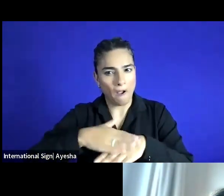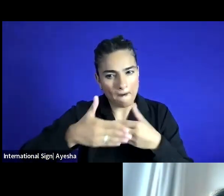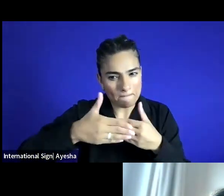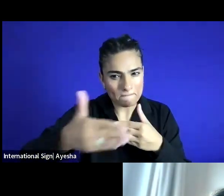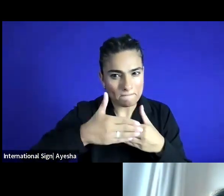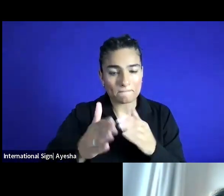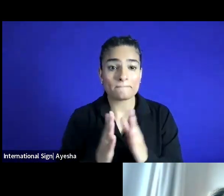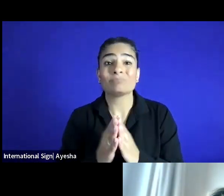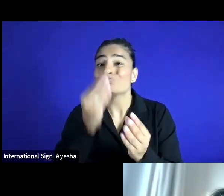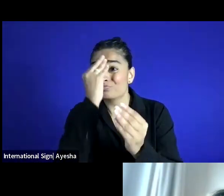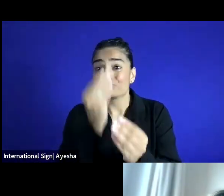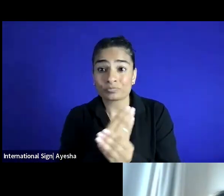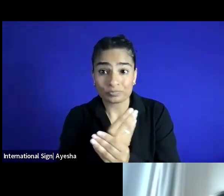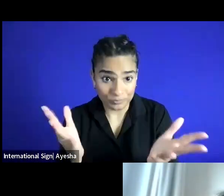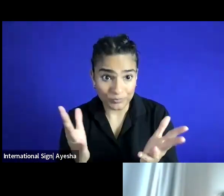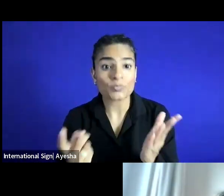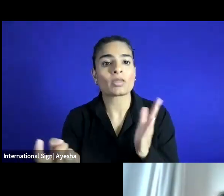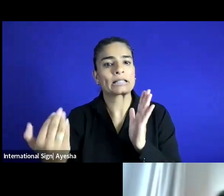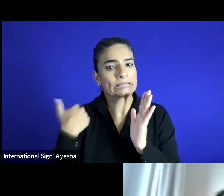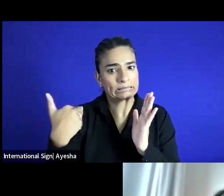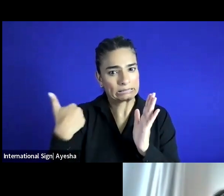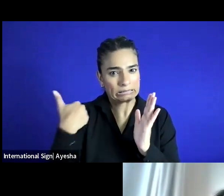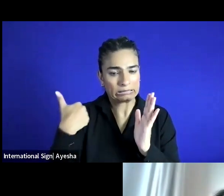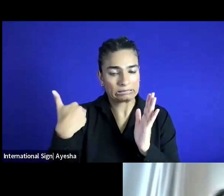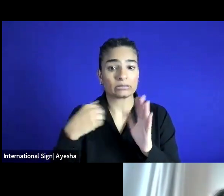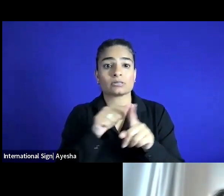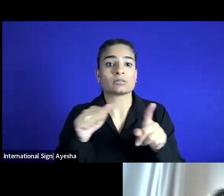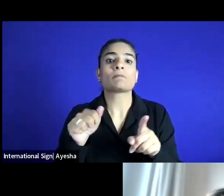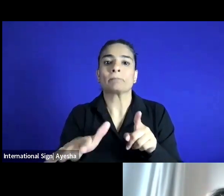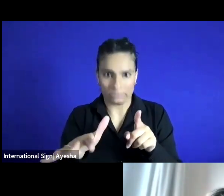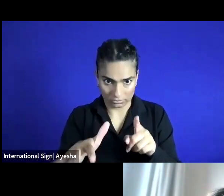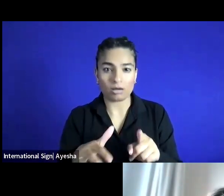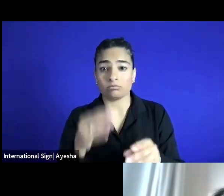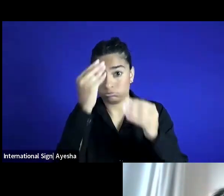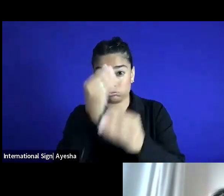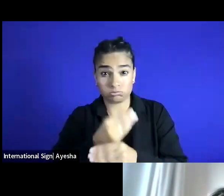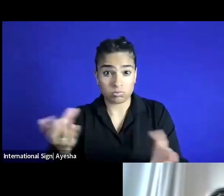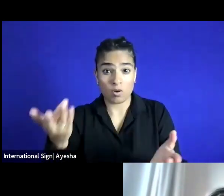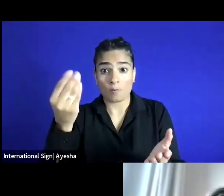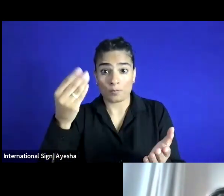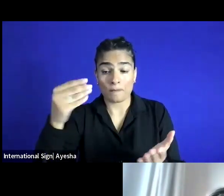But just to let you know, the power DMs and our finance team will be available. To do that.